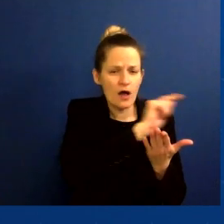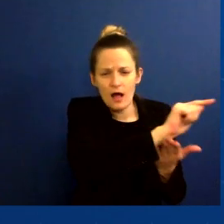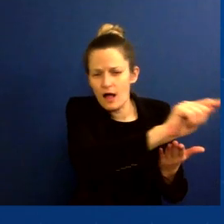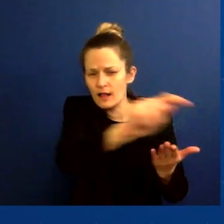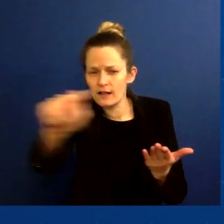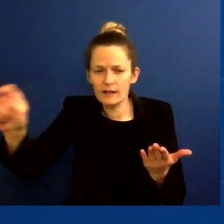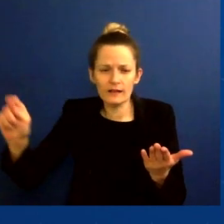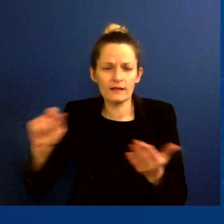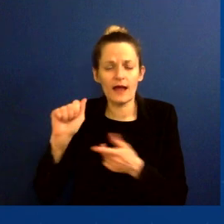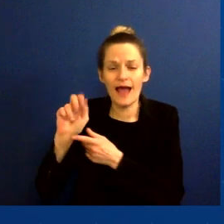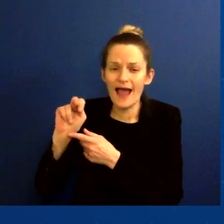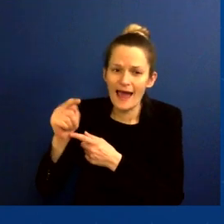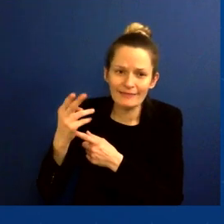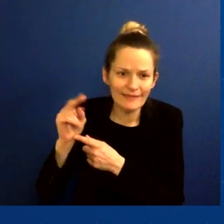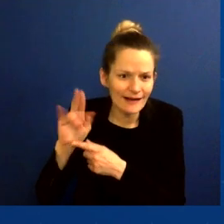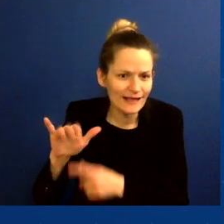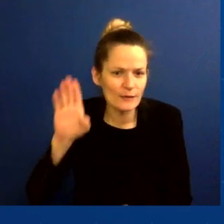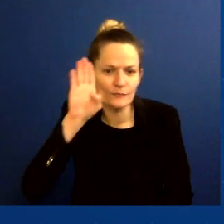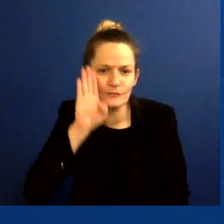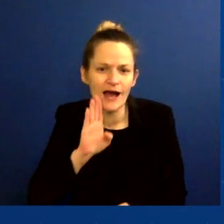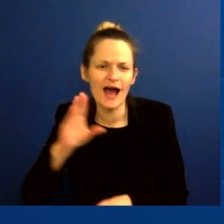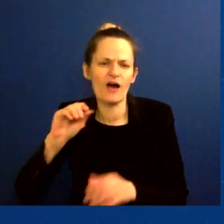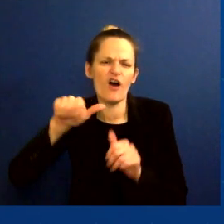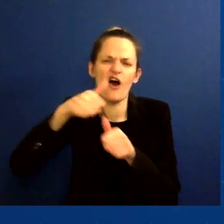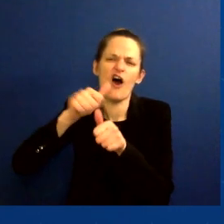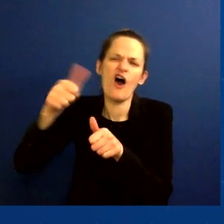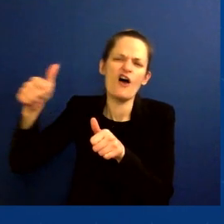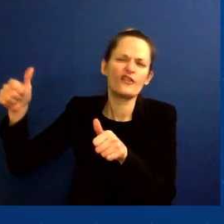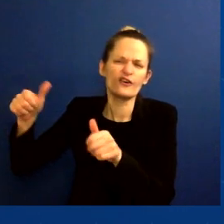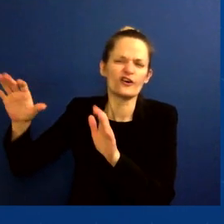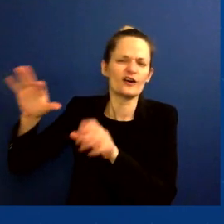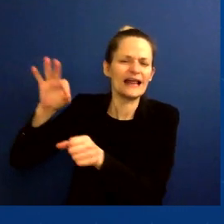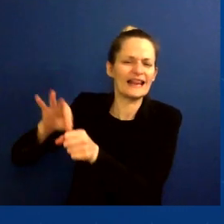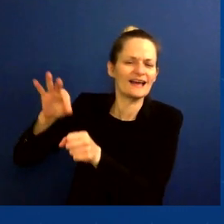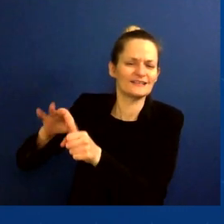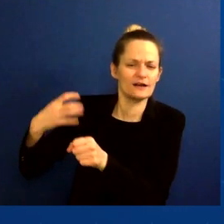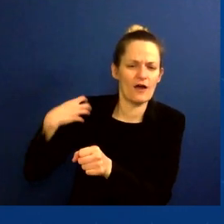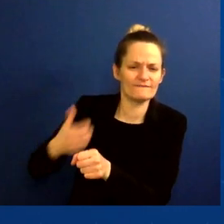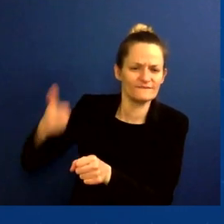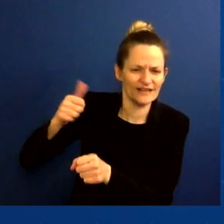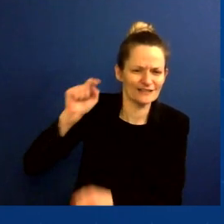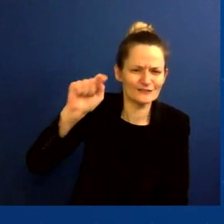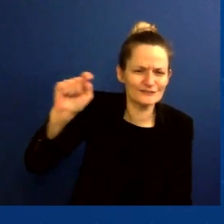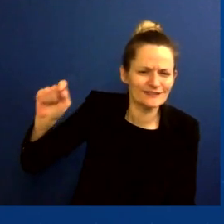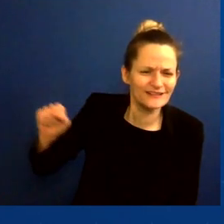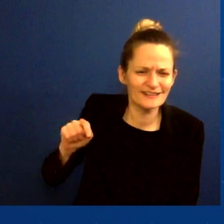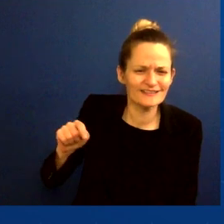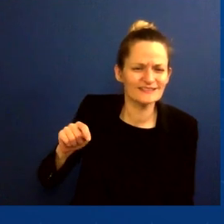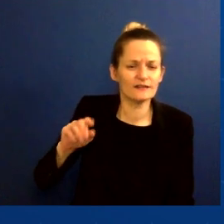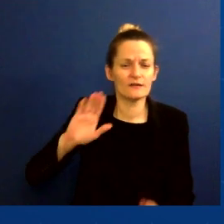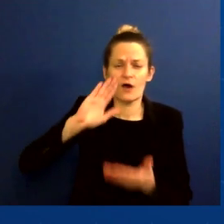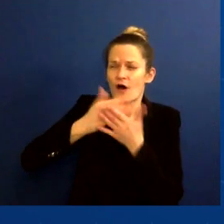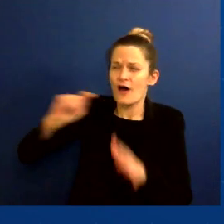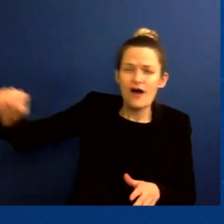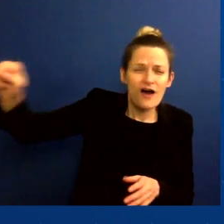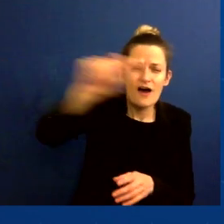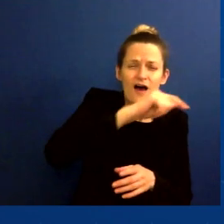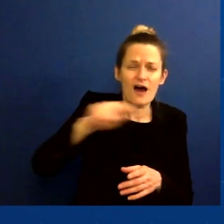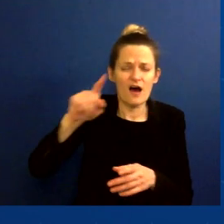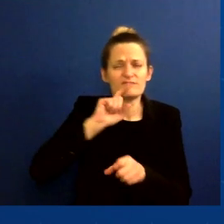Look, all of whom fight for the working people, in Maryland and in every -- and every other state.